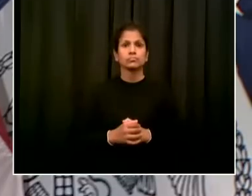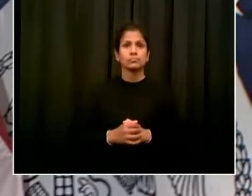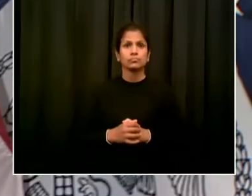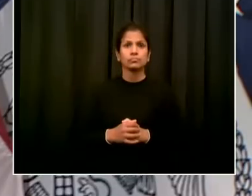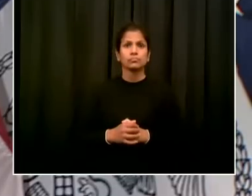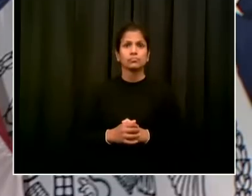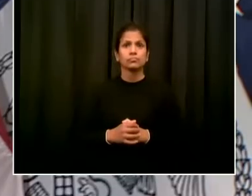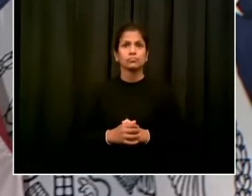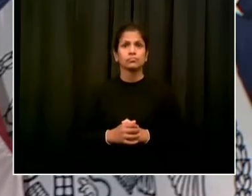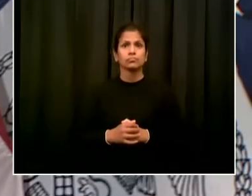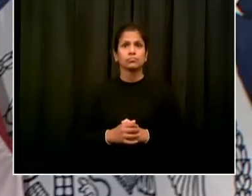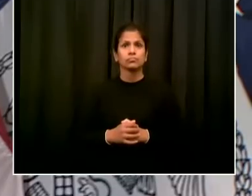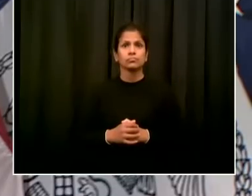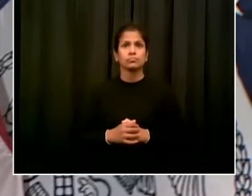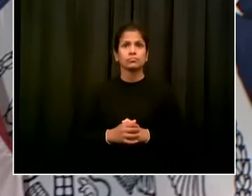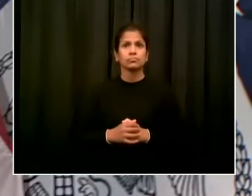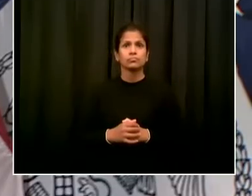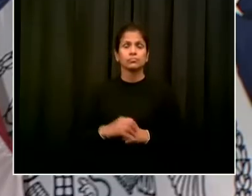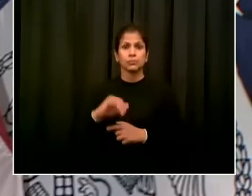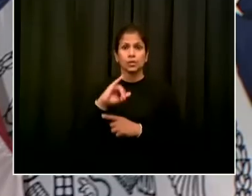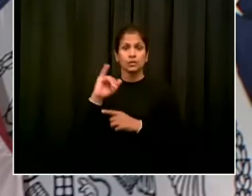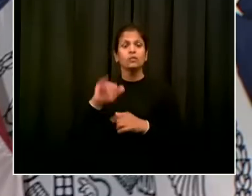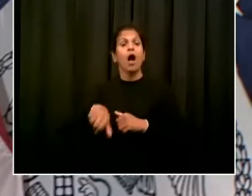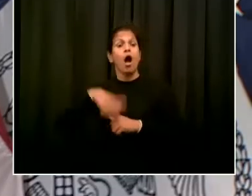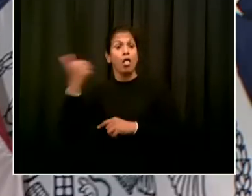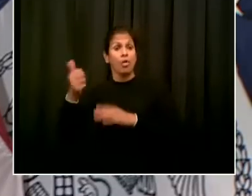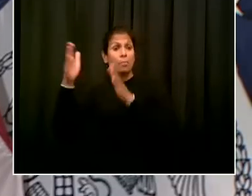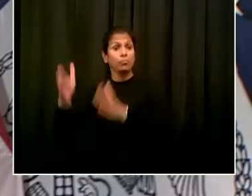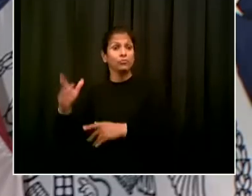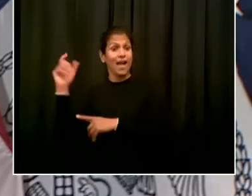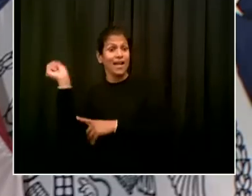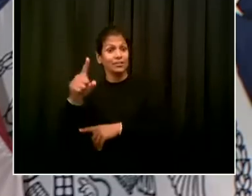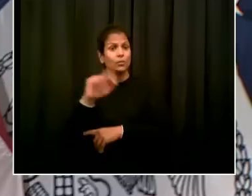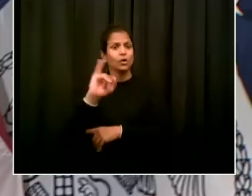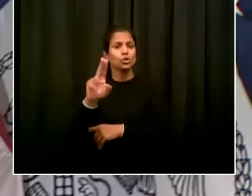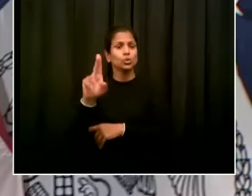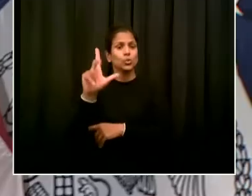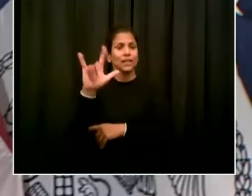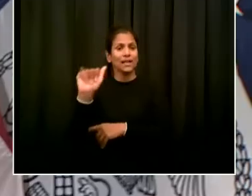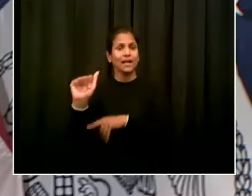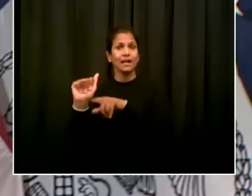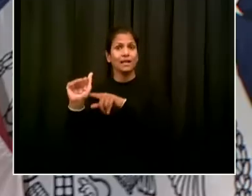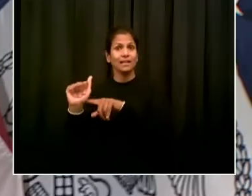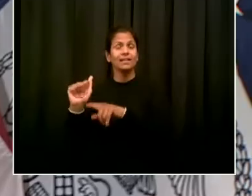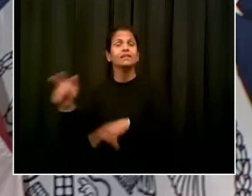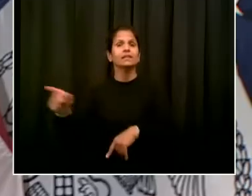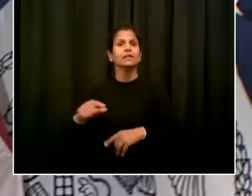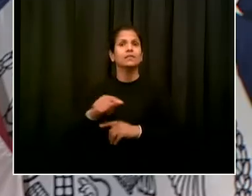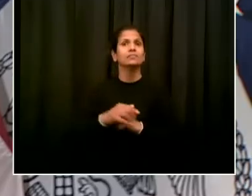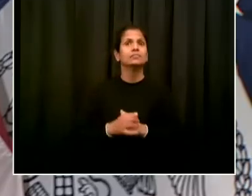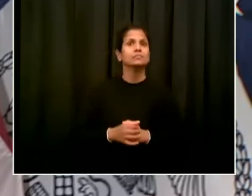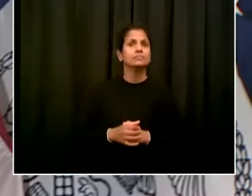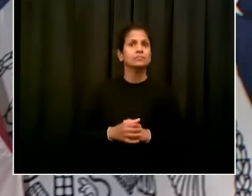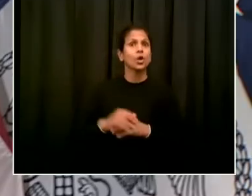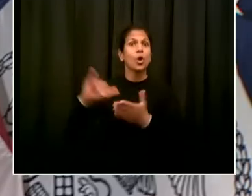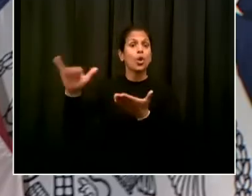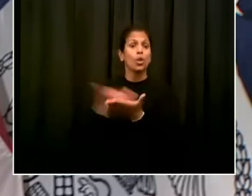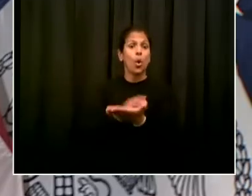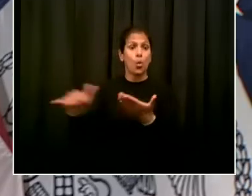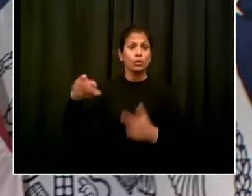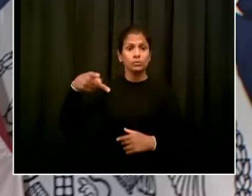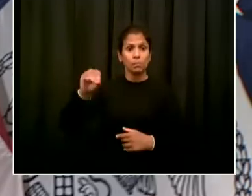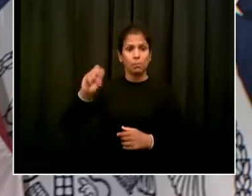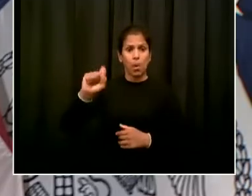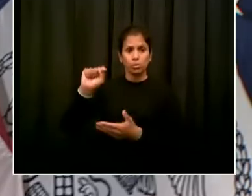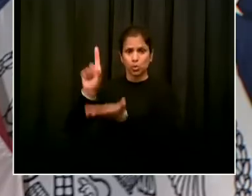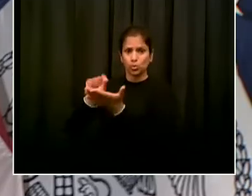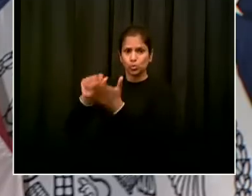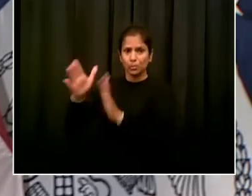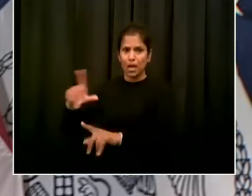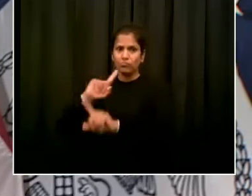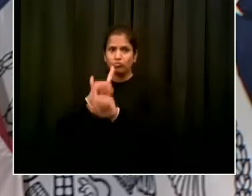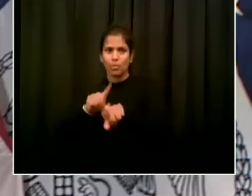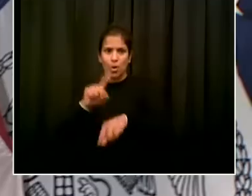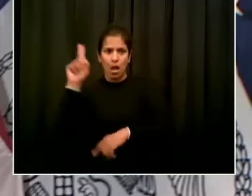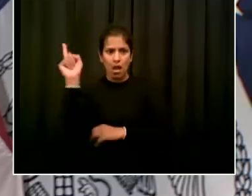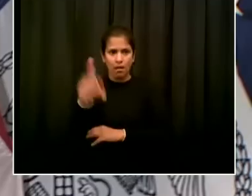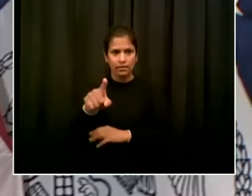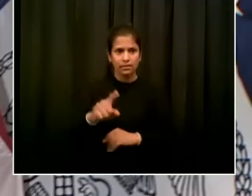DO THROUGUGHOUT.